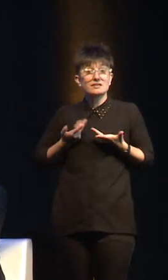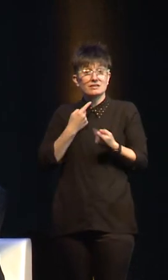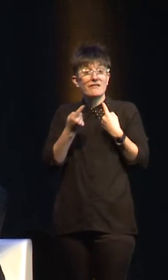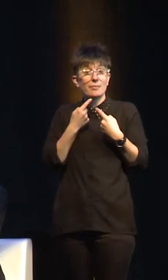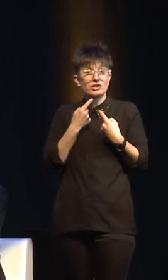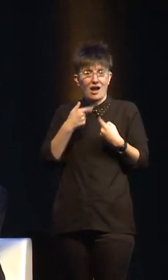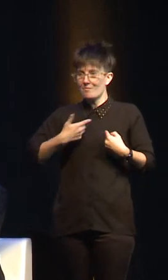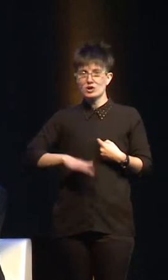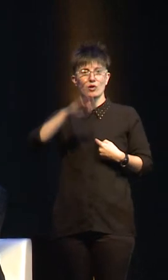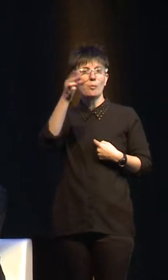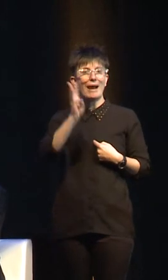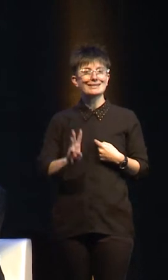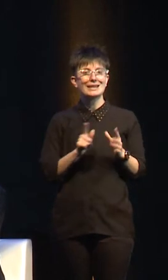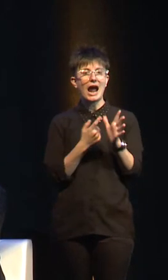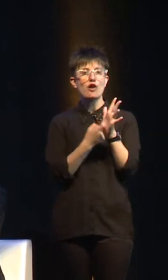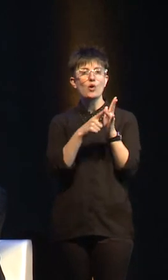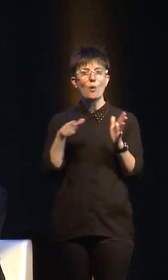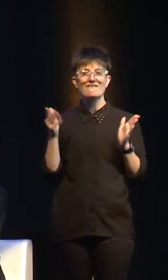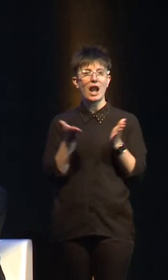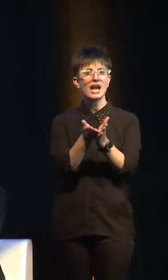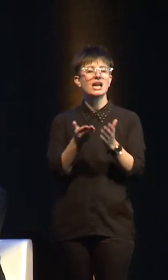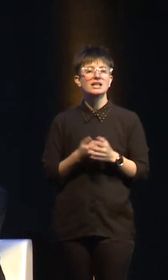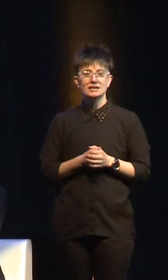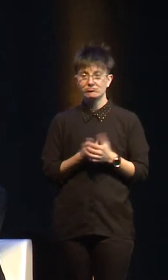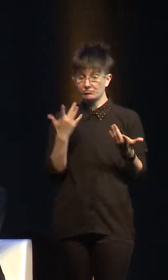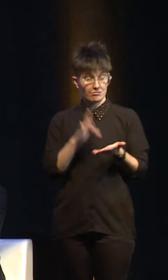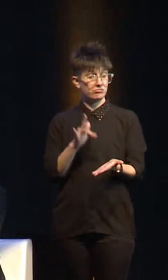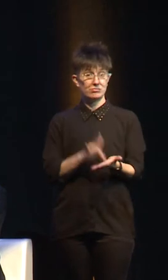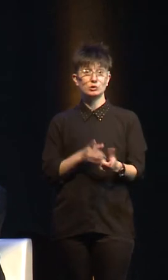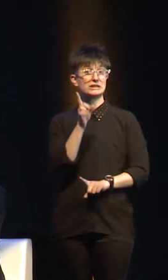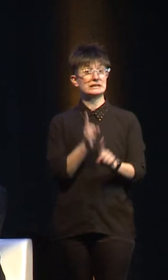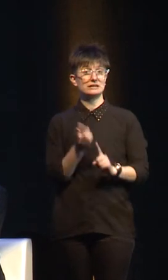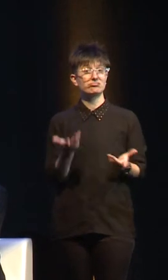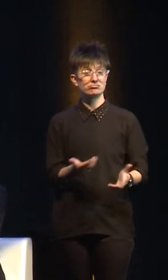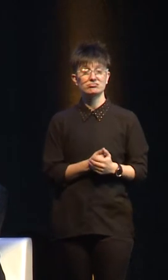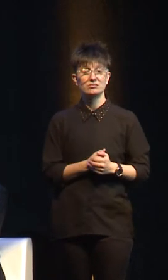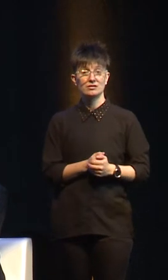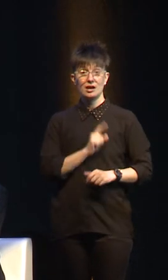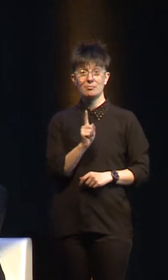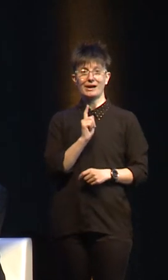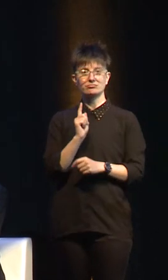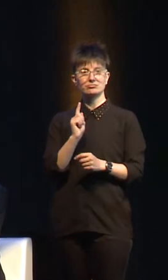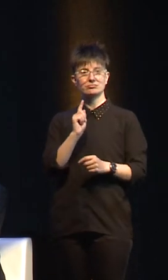Valley in the middle of Wellington you know and you know that's kind of who I am. But